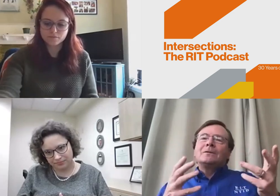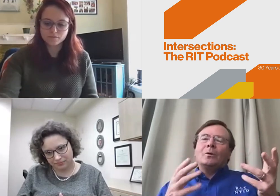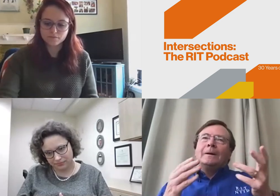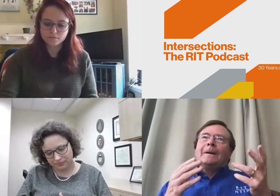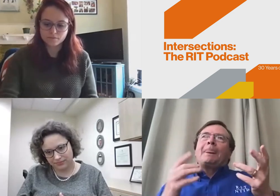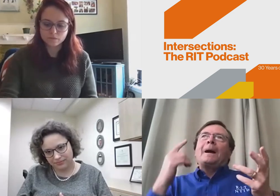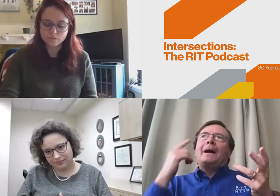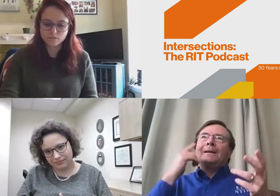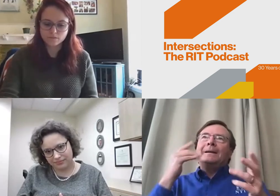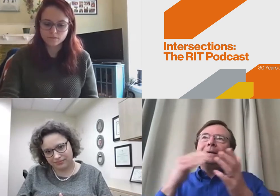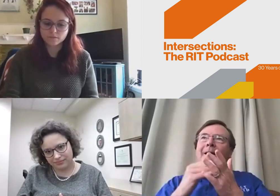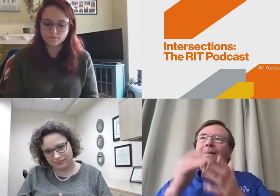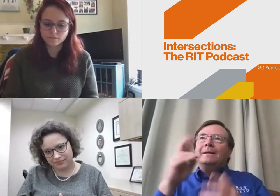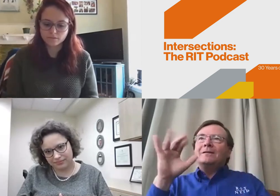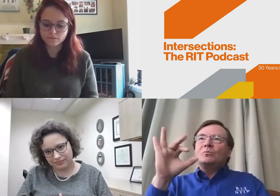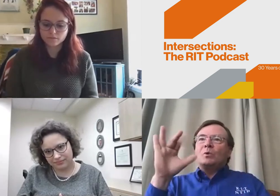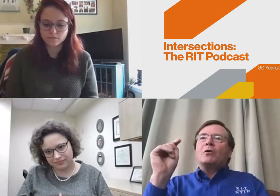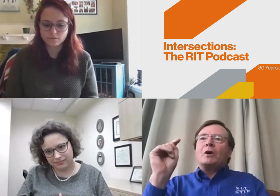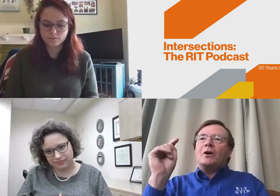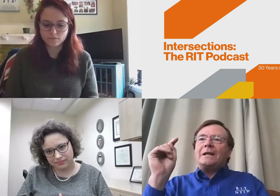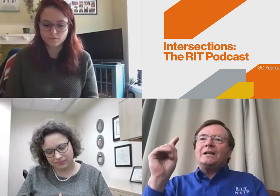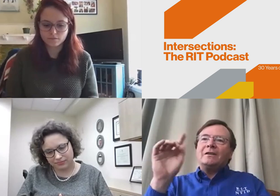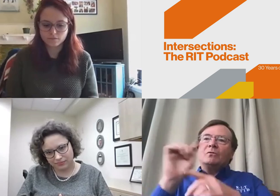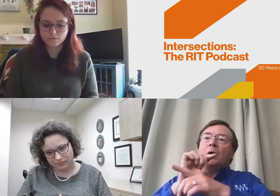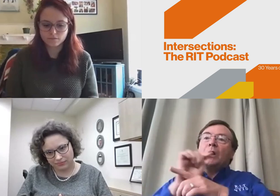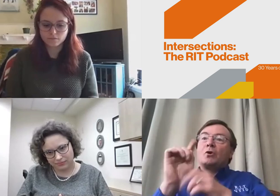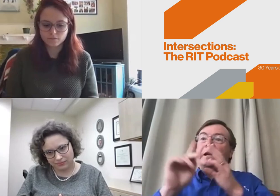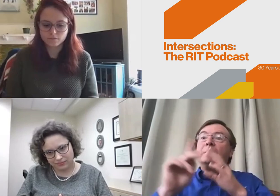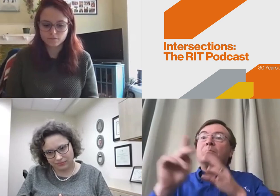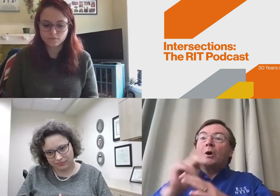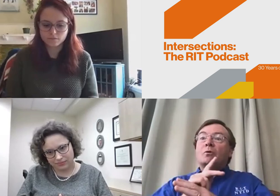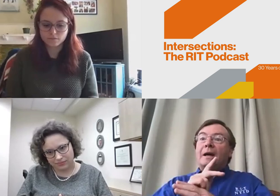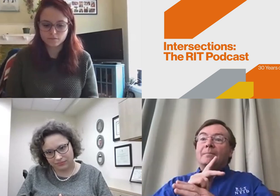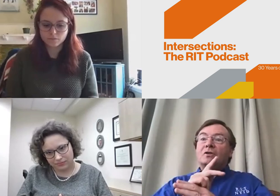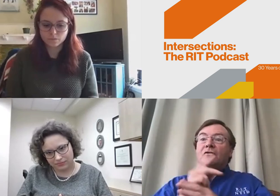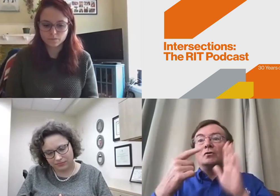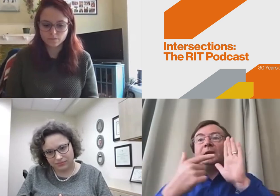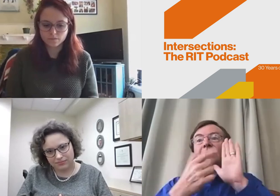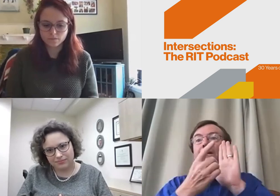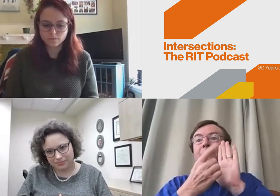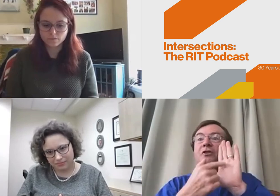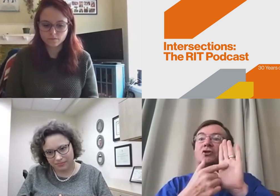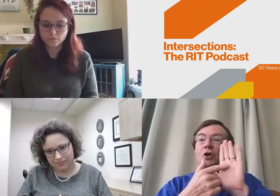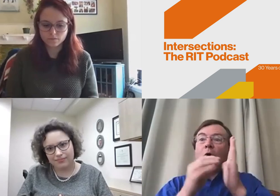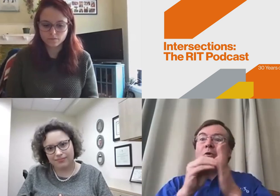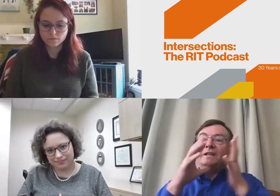So again, this is where RIT through our training programs, through being able to show these